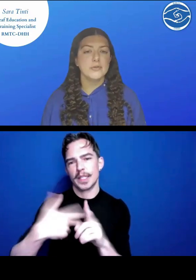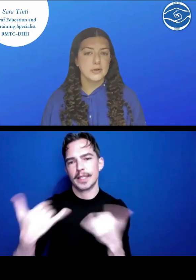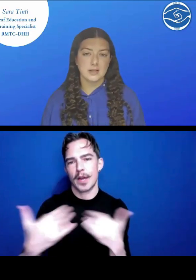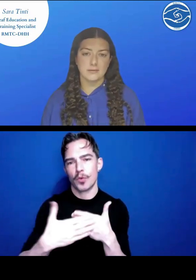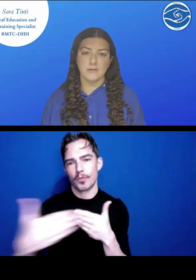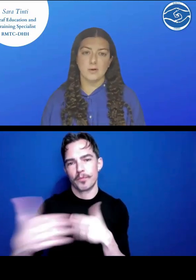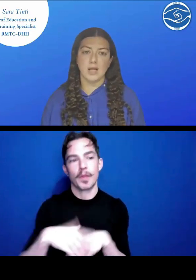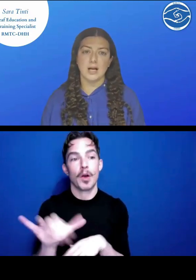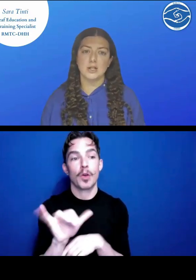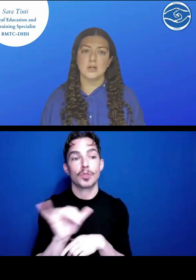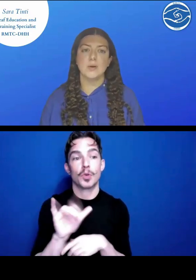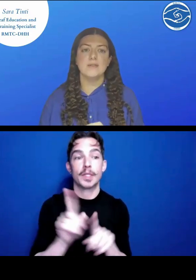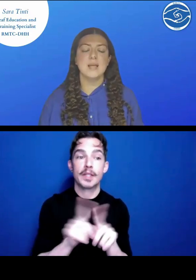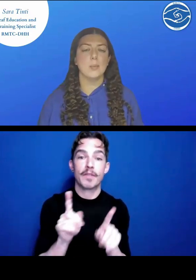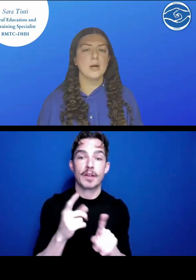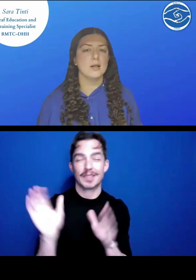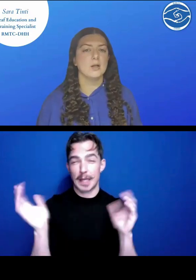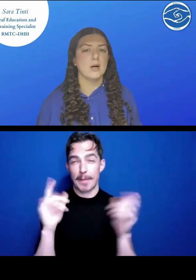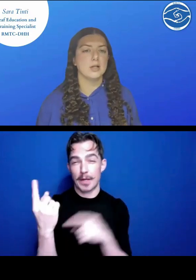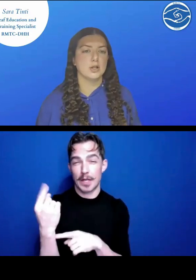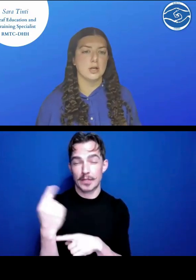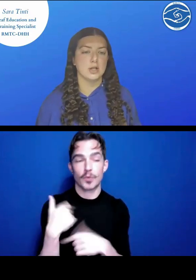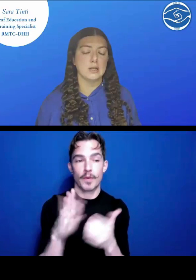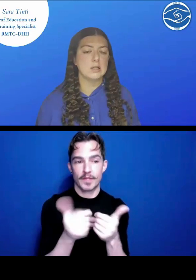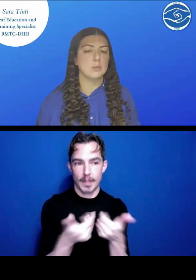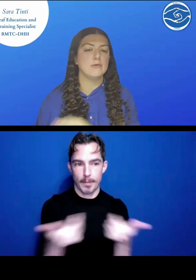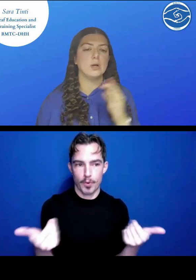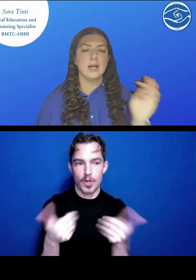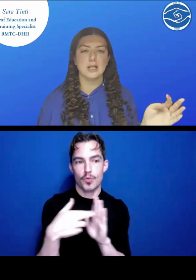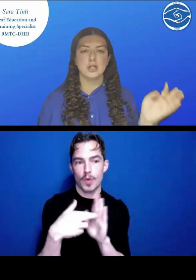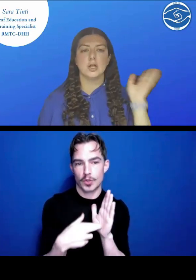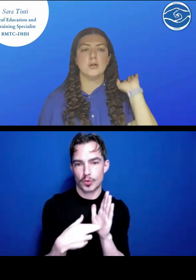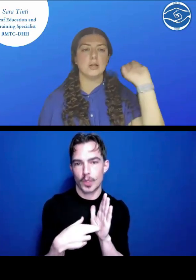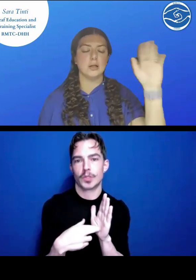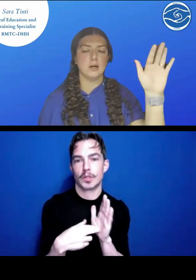also different from last year is we've separated the registration. So, before last year, you could